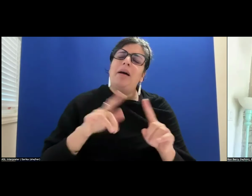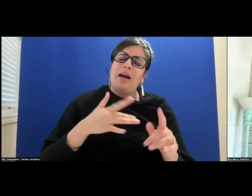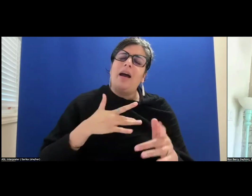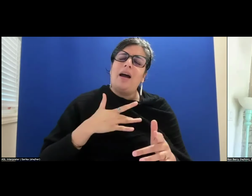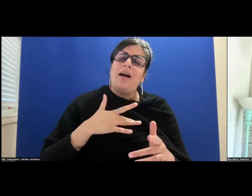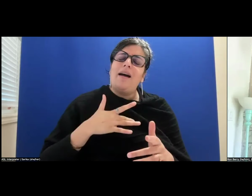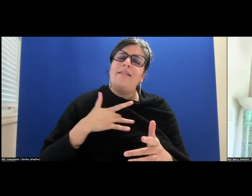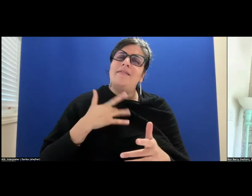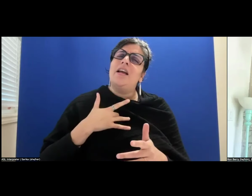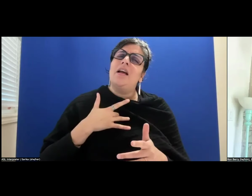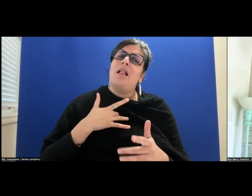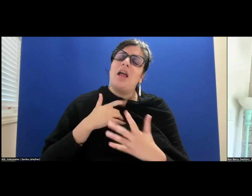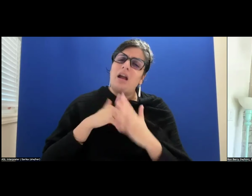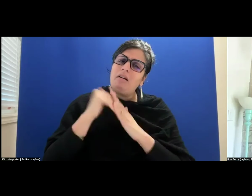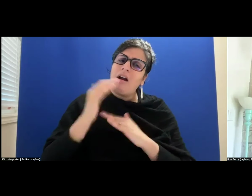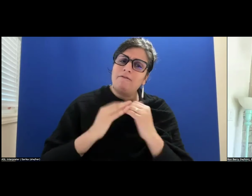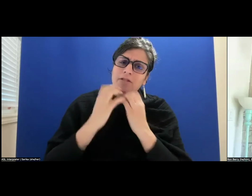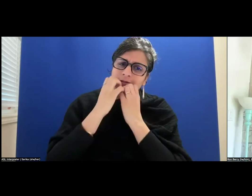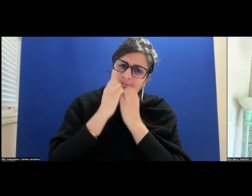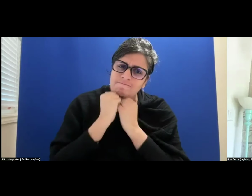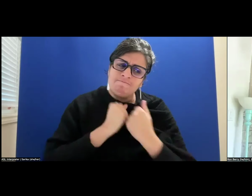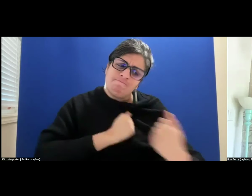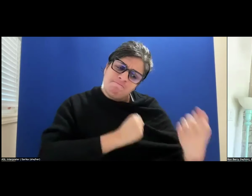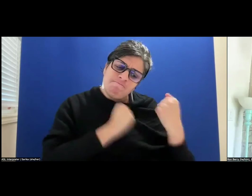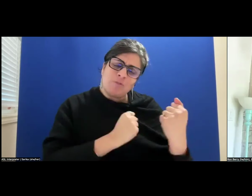and being in community and having all these relationships,